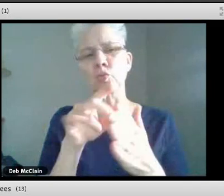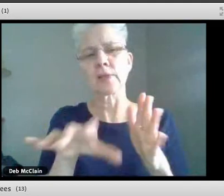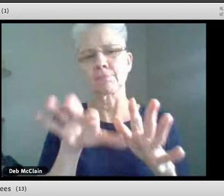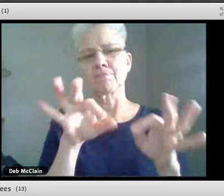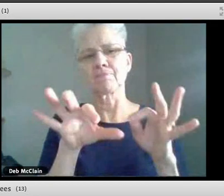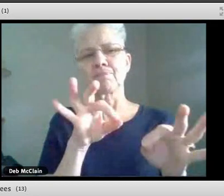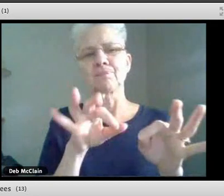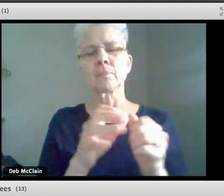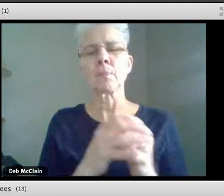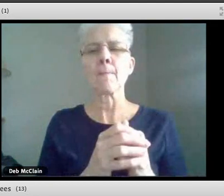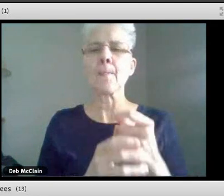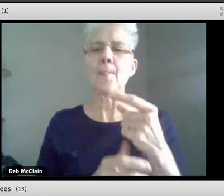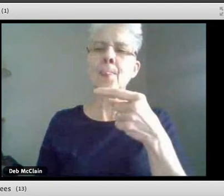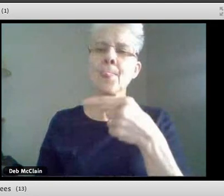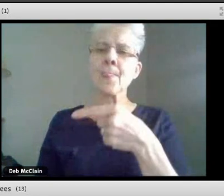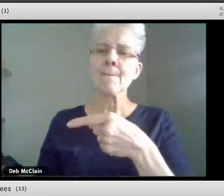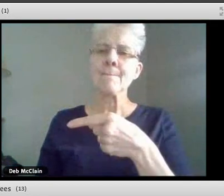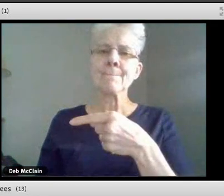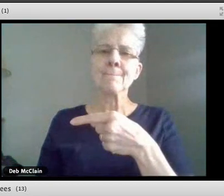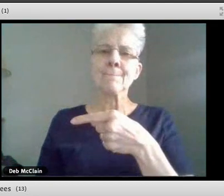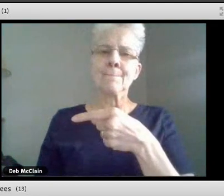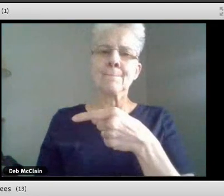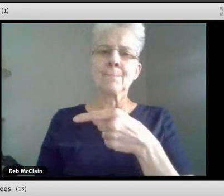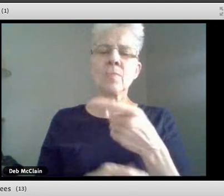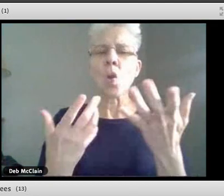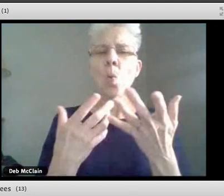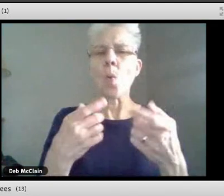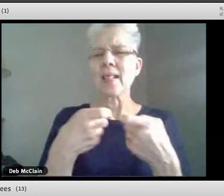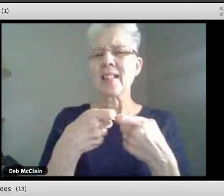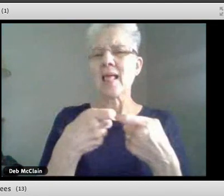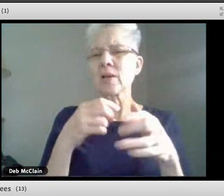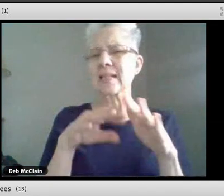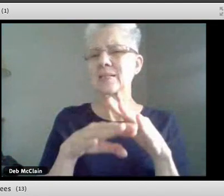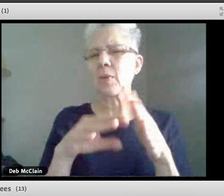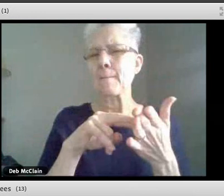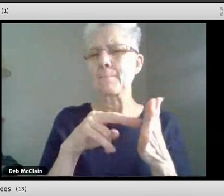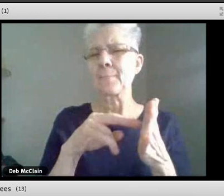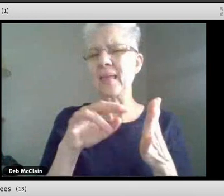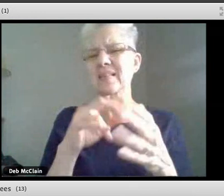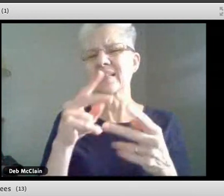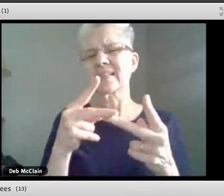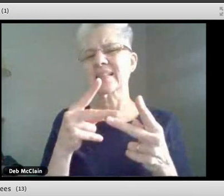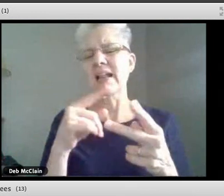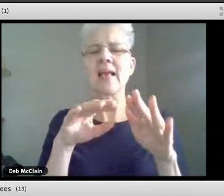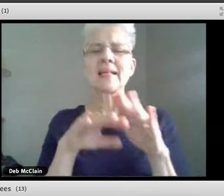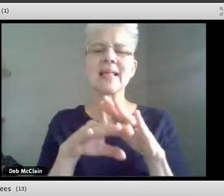Okay, so what does electronic accessibility mean? So this is kind of the accessibility 101 part,